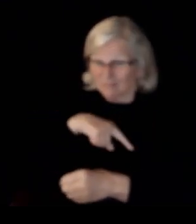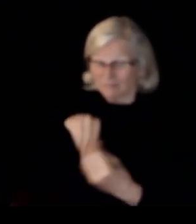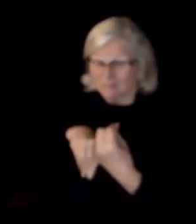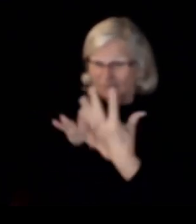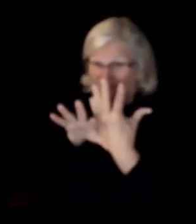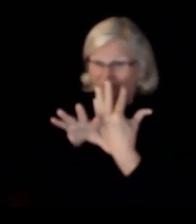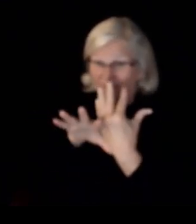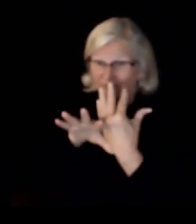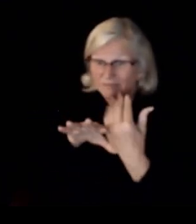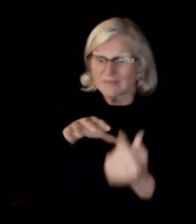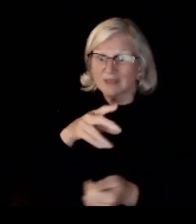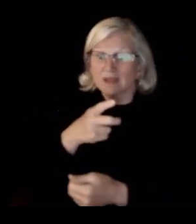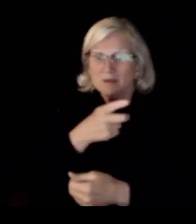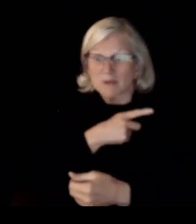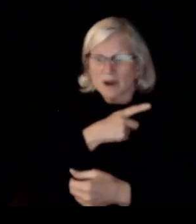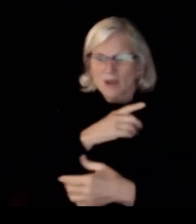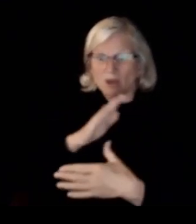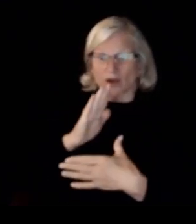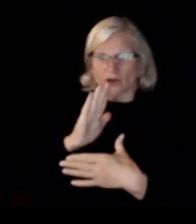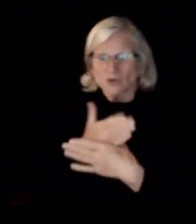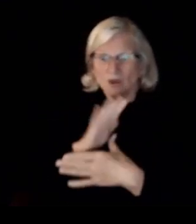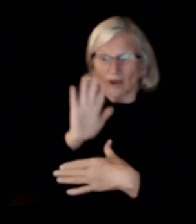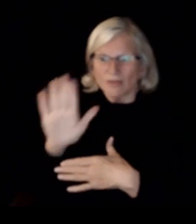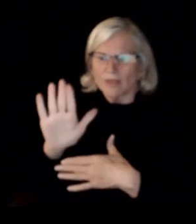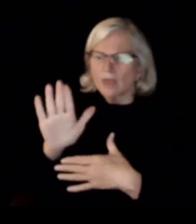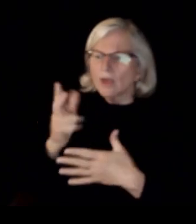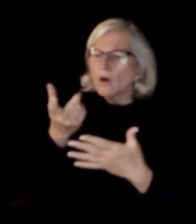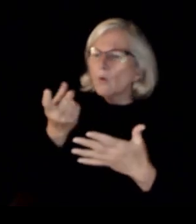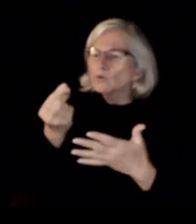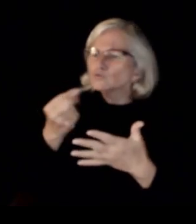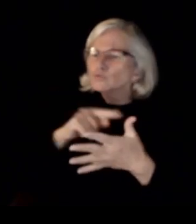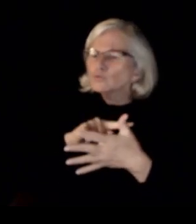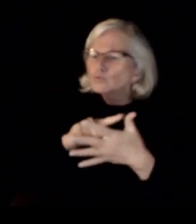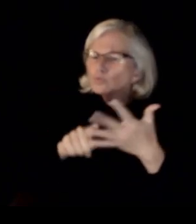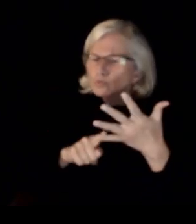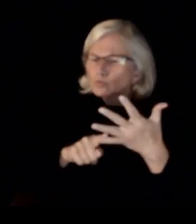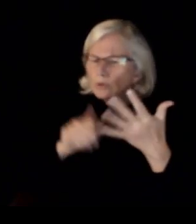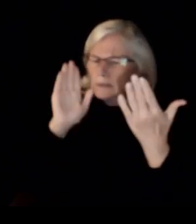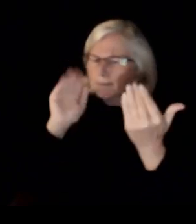part of the conversations with the HHS staff so just to make sure that you're aware of